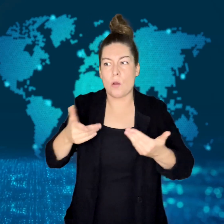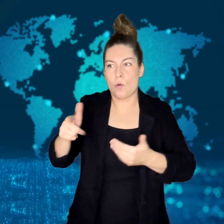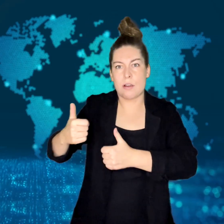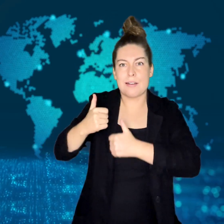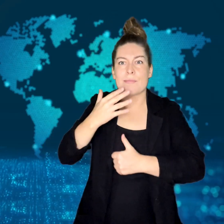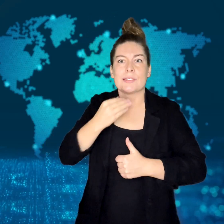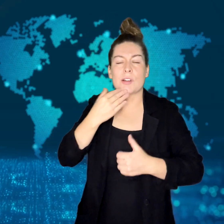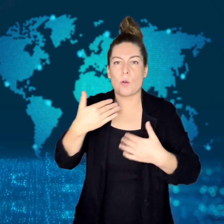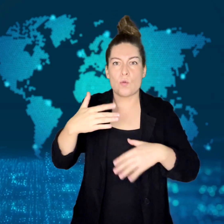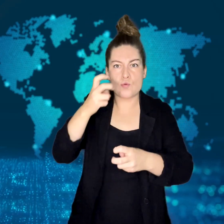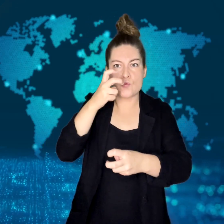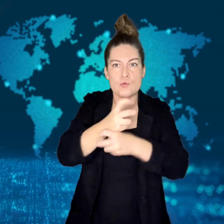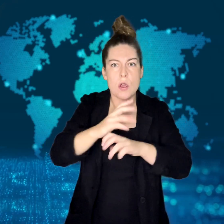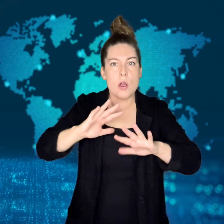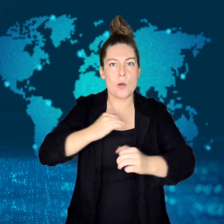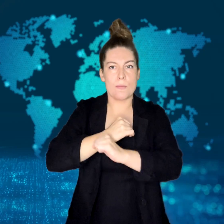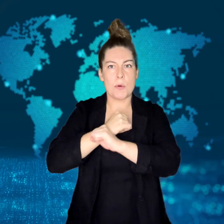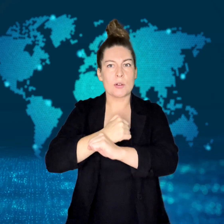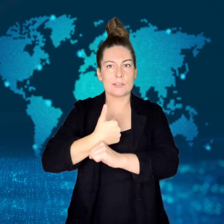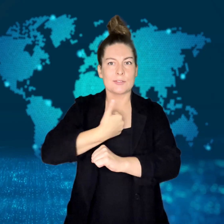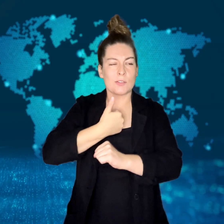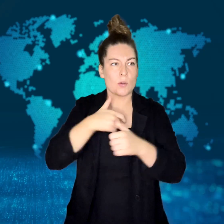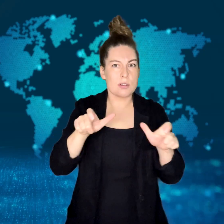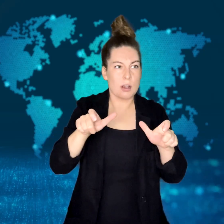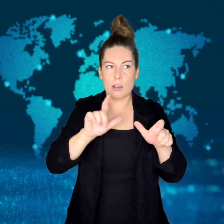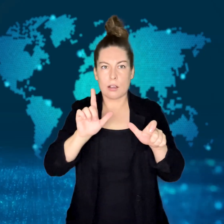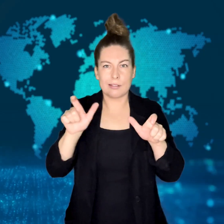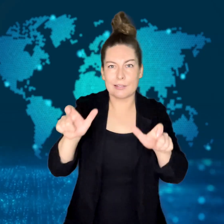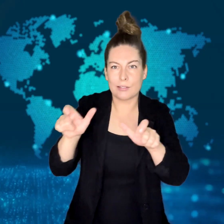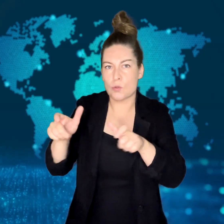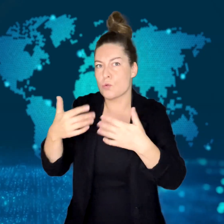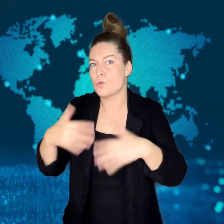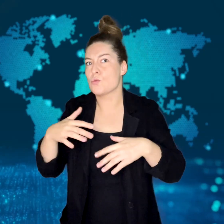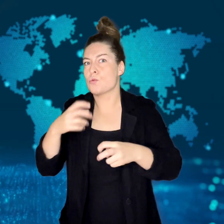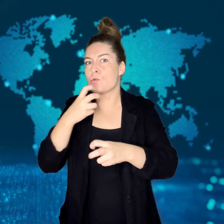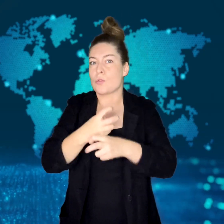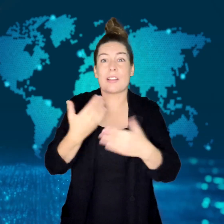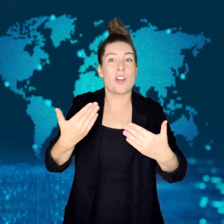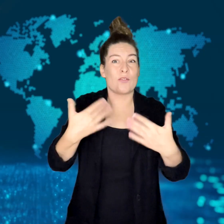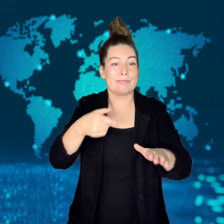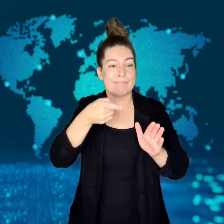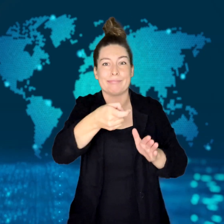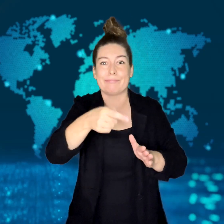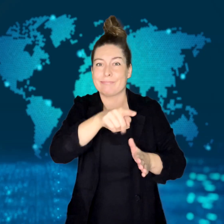it difficult for the IDF to defend itself. A thorough investigation